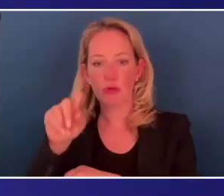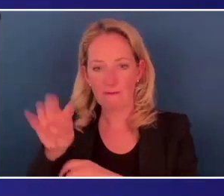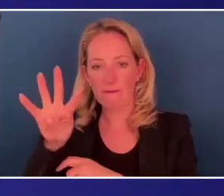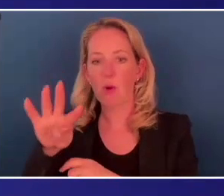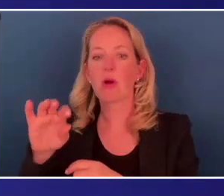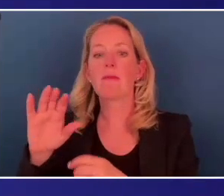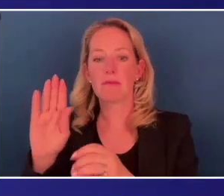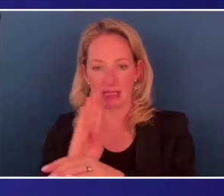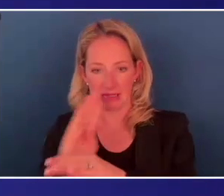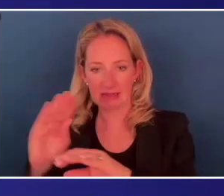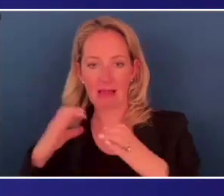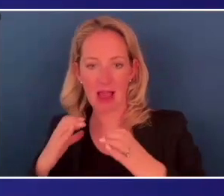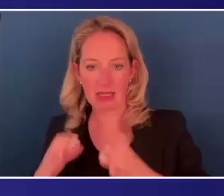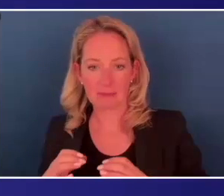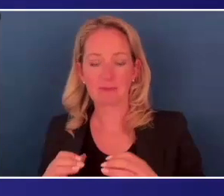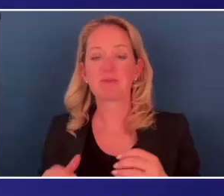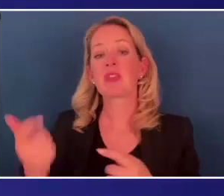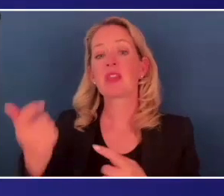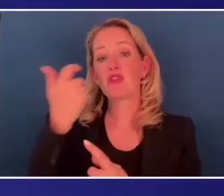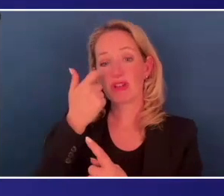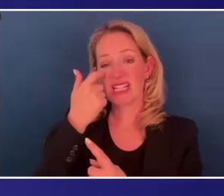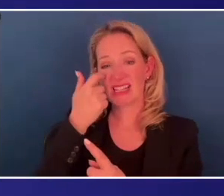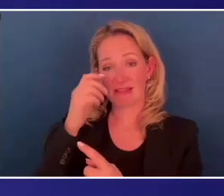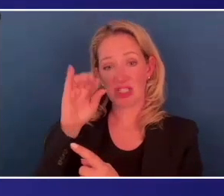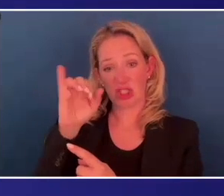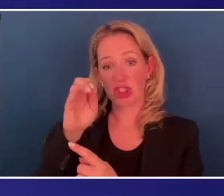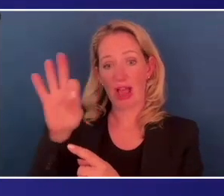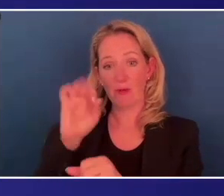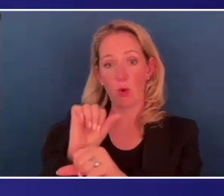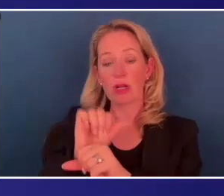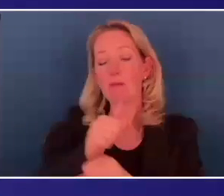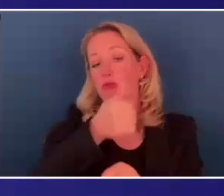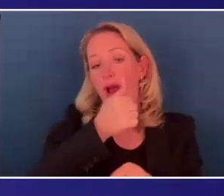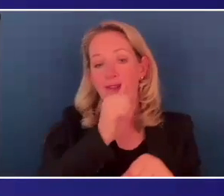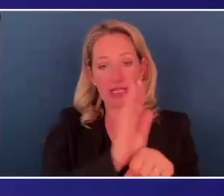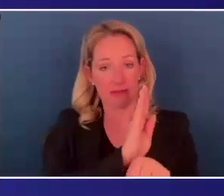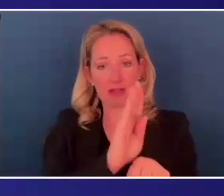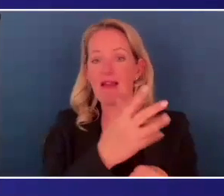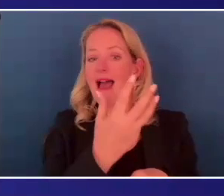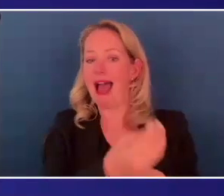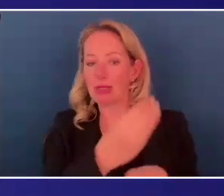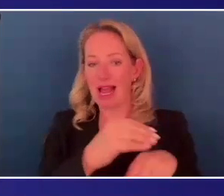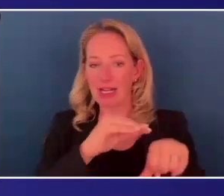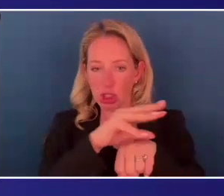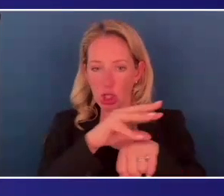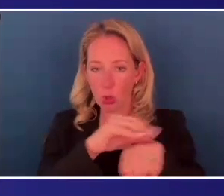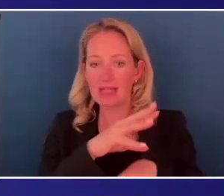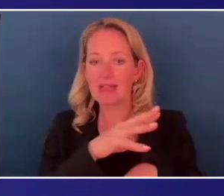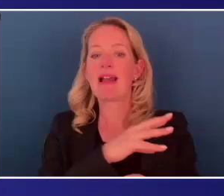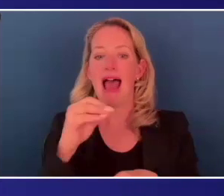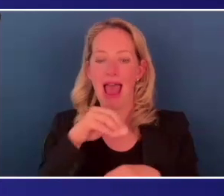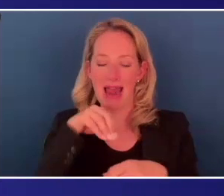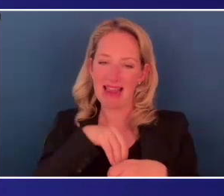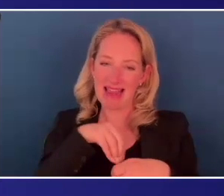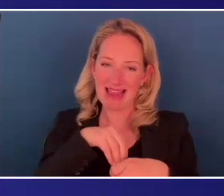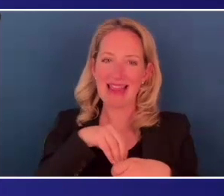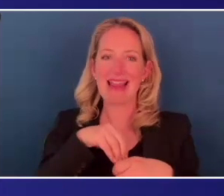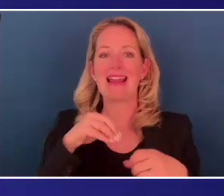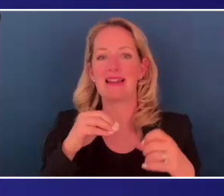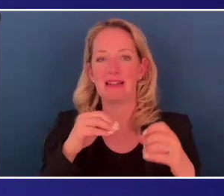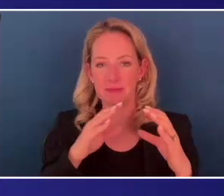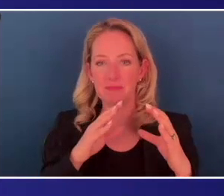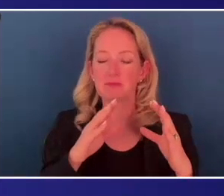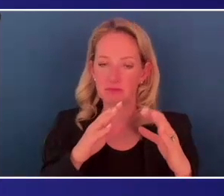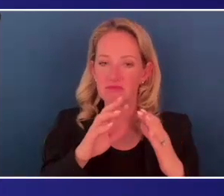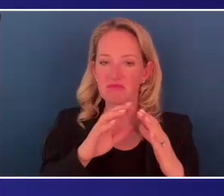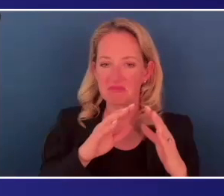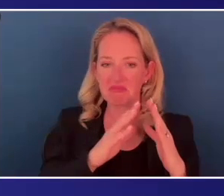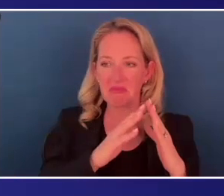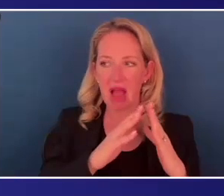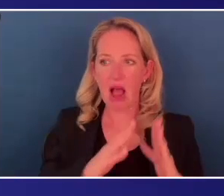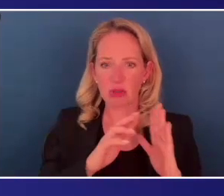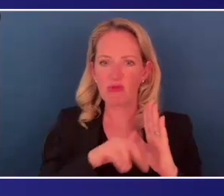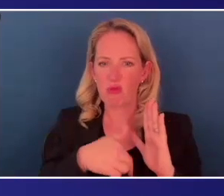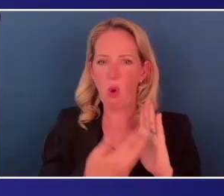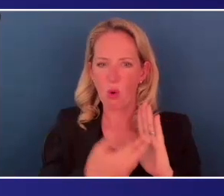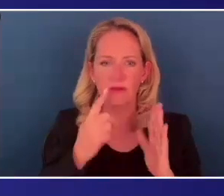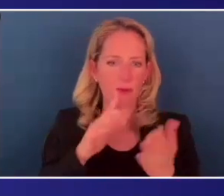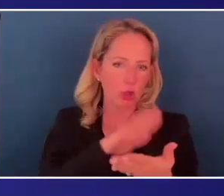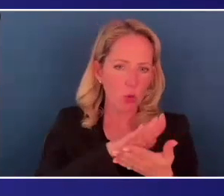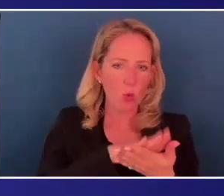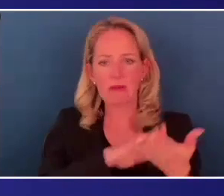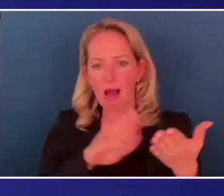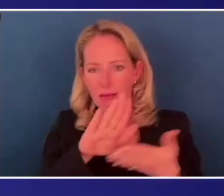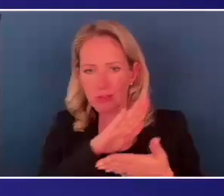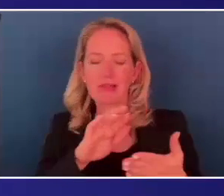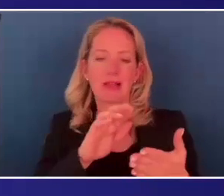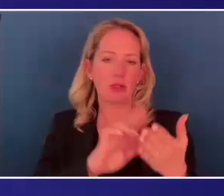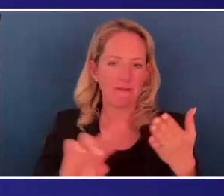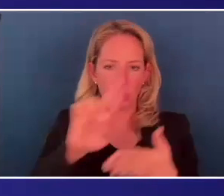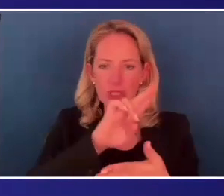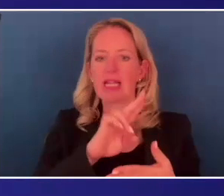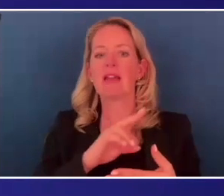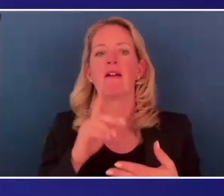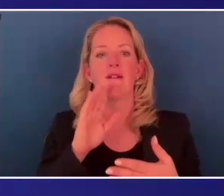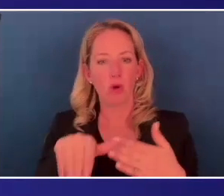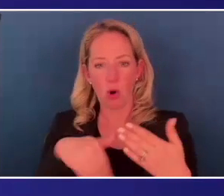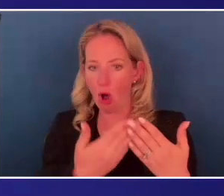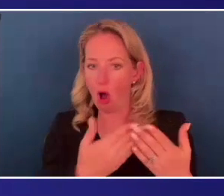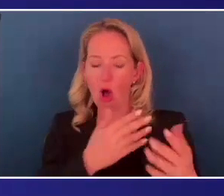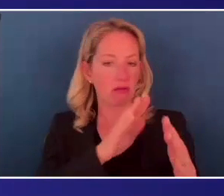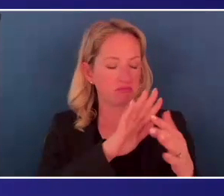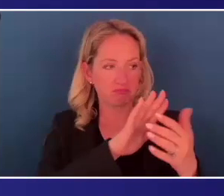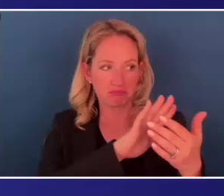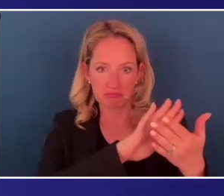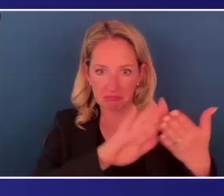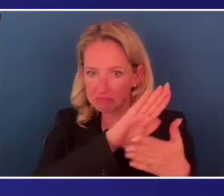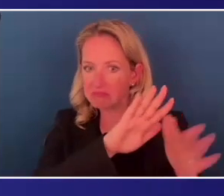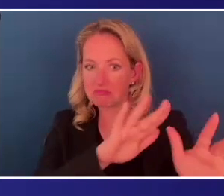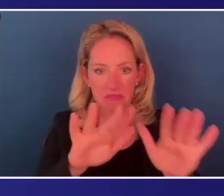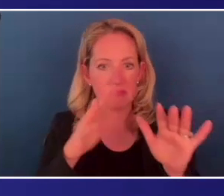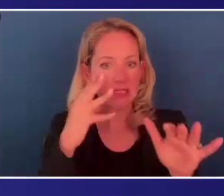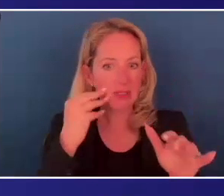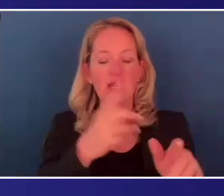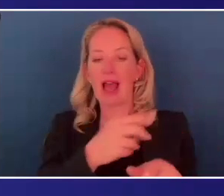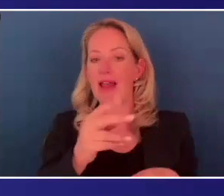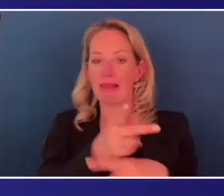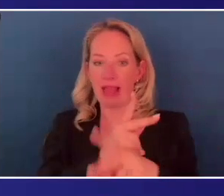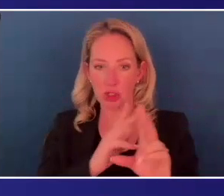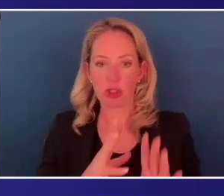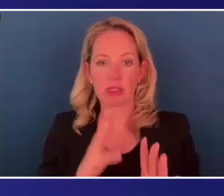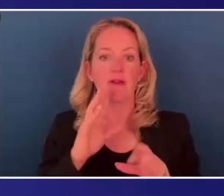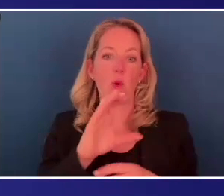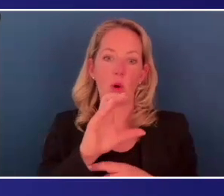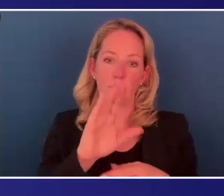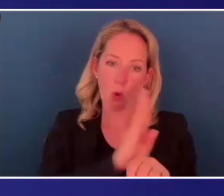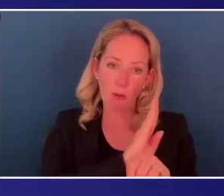Most recently, Jeff worked in the private sector as an outside consultant and an in house in in house roles with schools, colleges, and universities in all sectors, lenders, as well as other corporate and nonprofit clients.